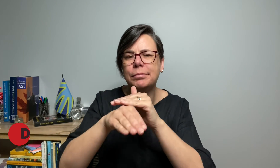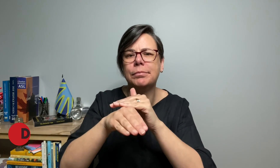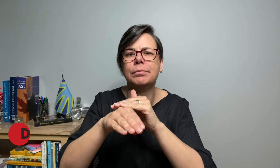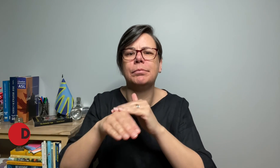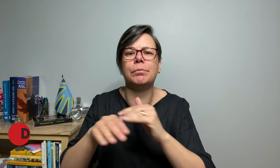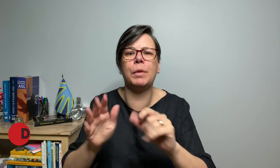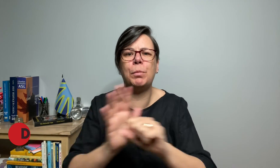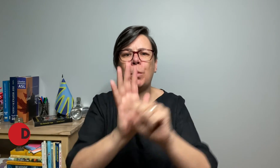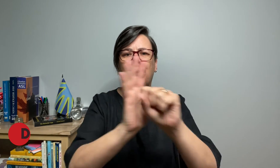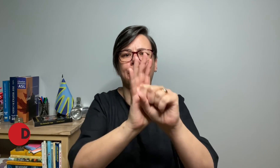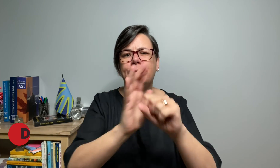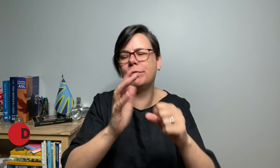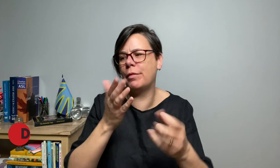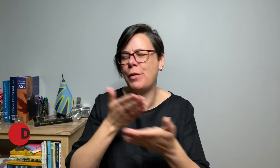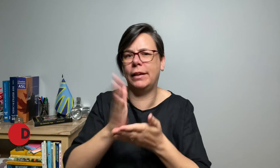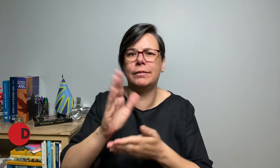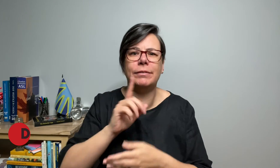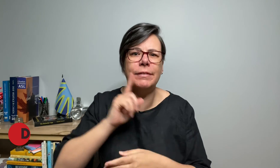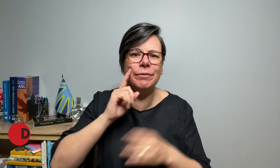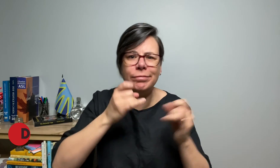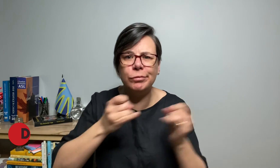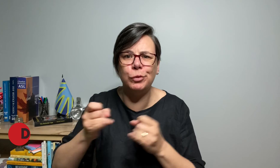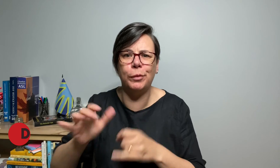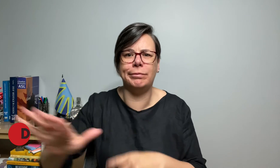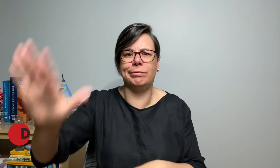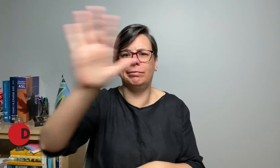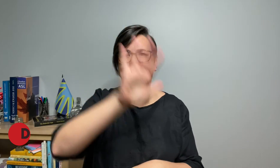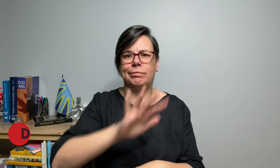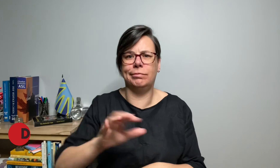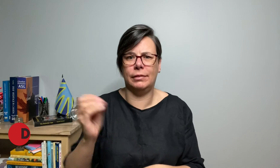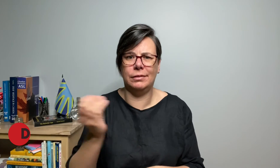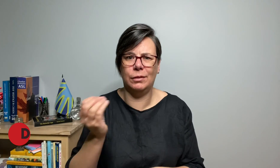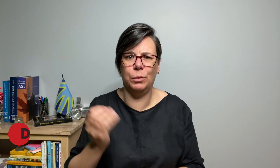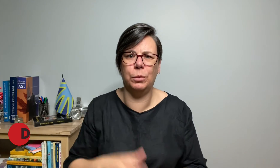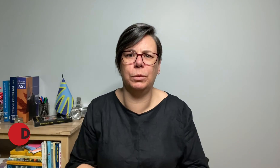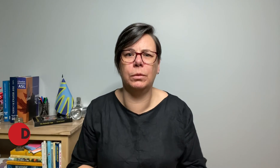and promote rights for Deaf individuals across Ontario.